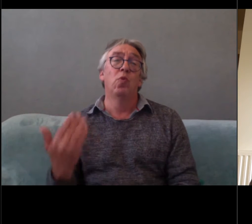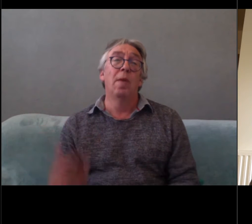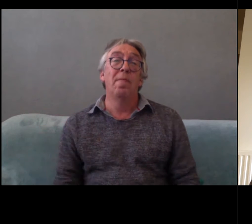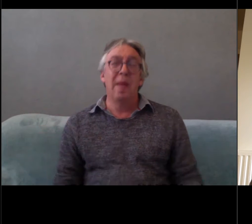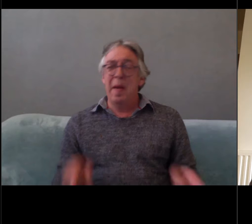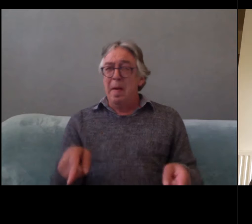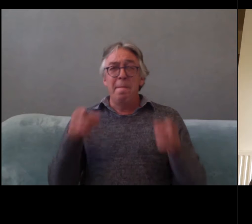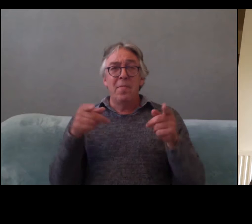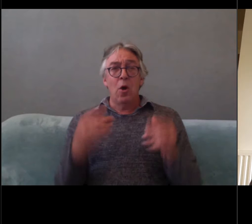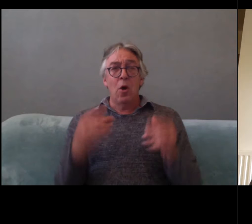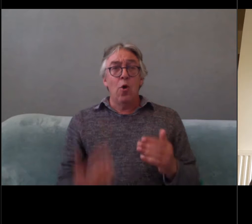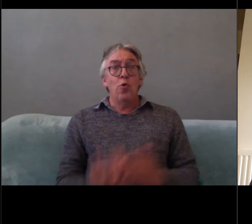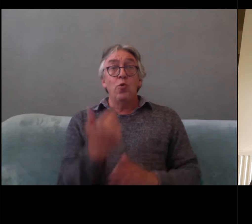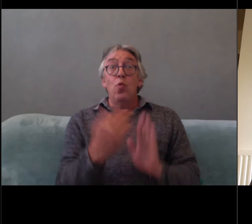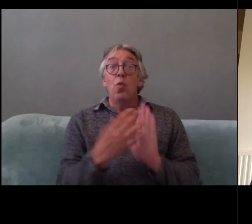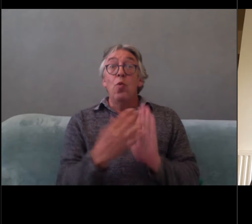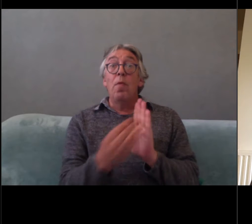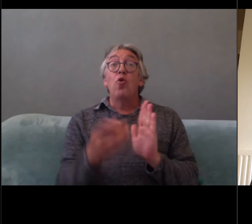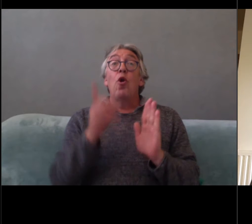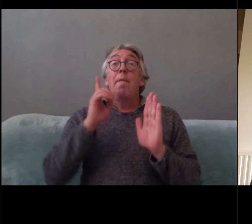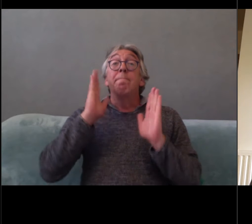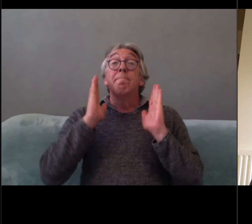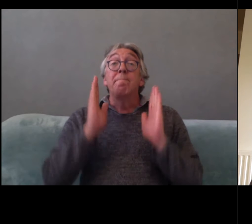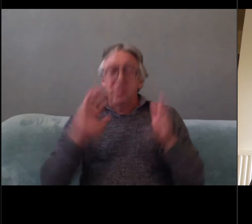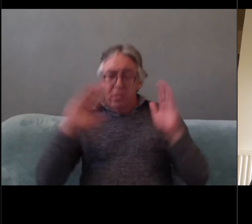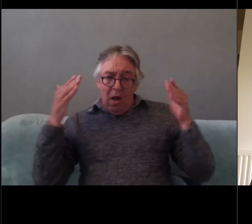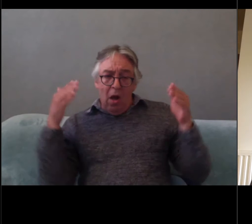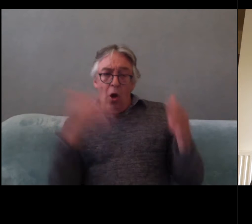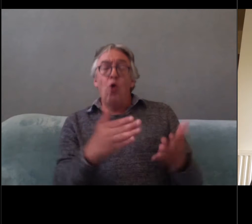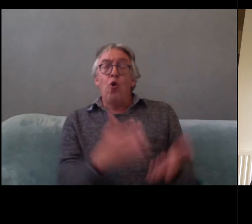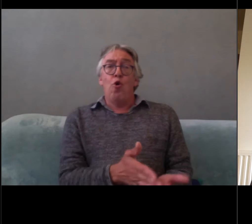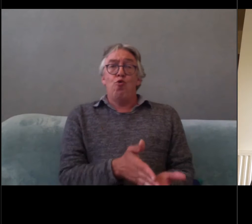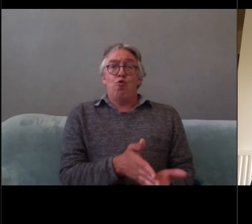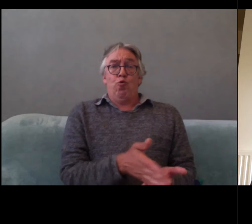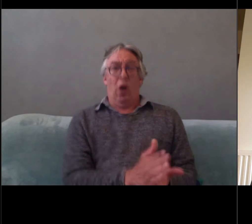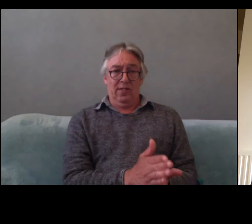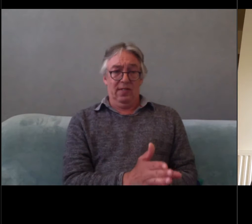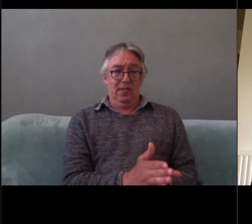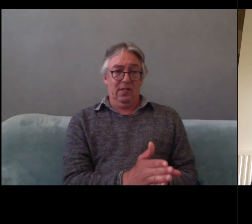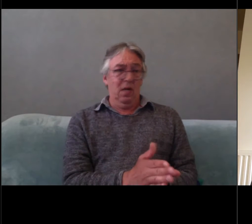and not exclusive to those that will have the capacity